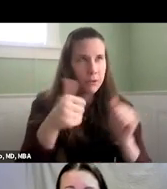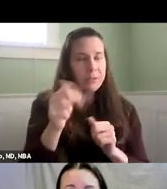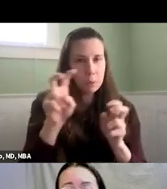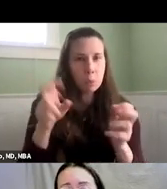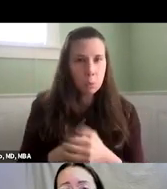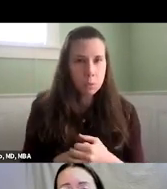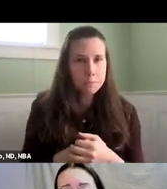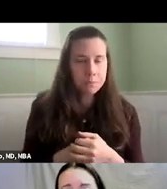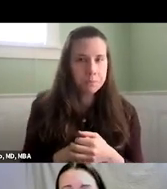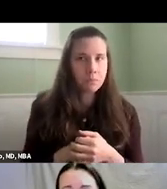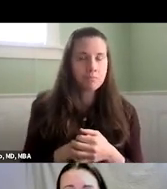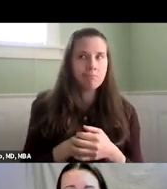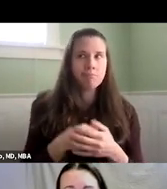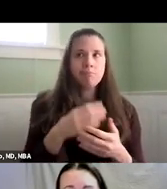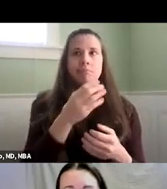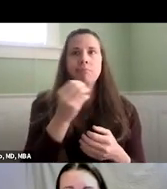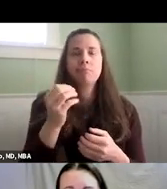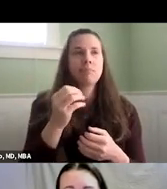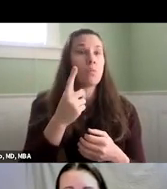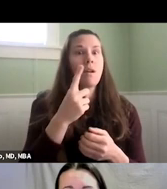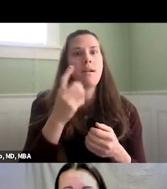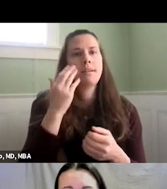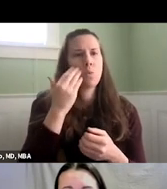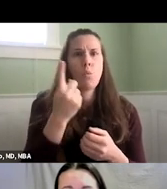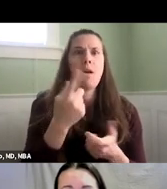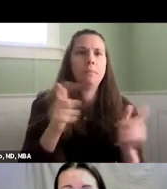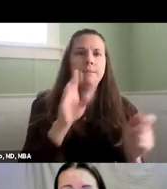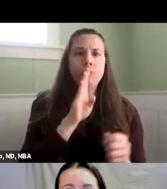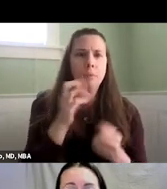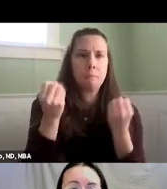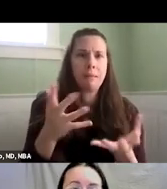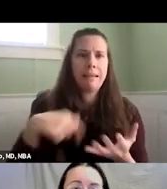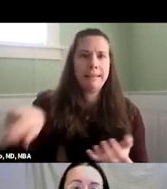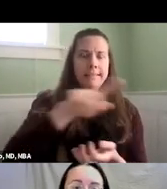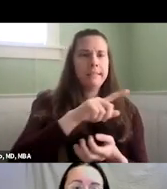delivery. And so a doula can take some of that weight off of them.